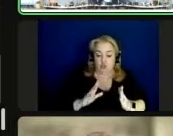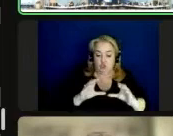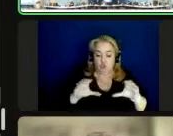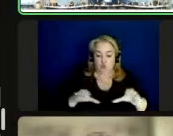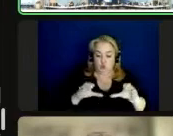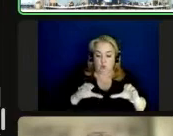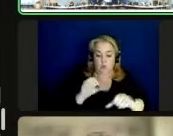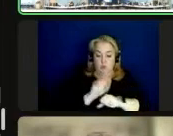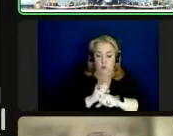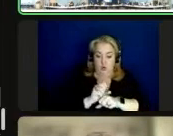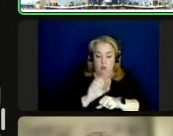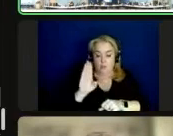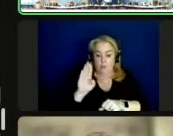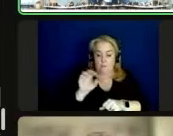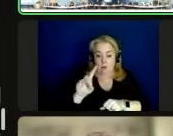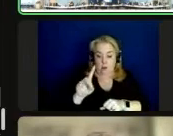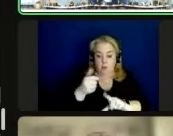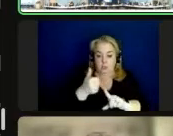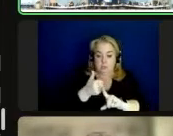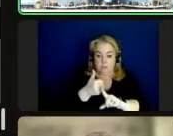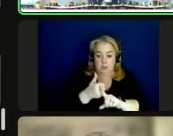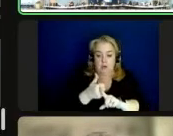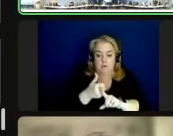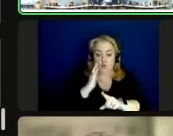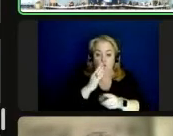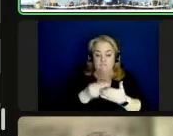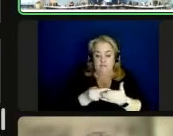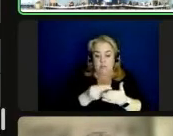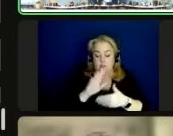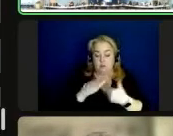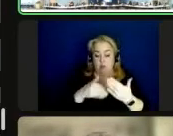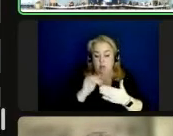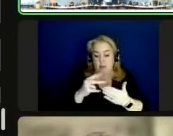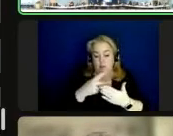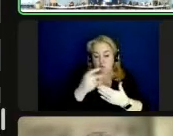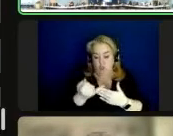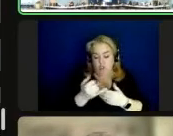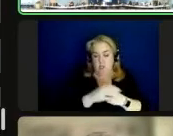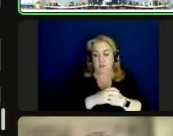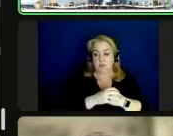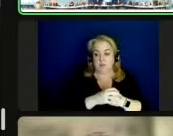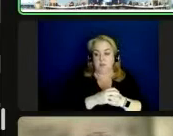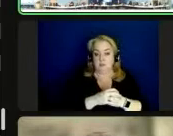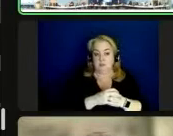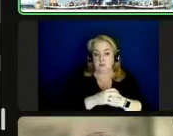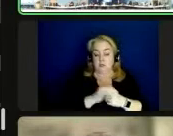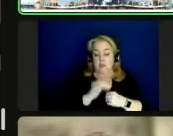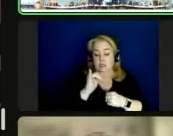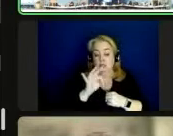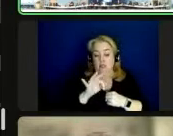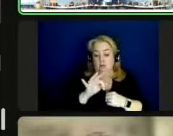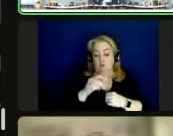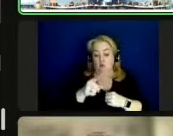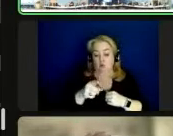FUNDS IT'S MOSTLY ENGINEERS AND PRIVATE CONTRACTORS THAT DO THE WORK.